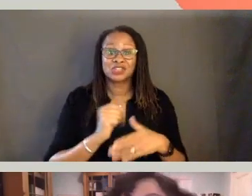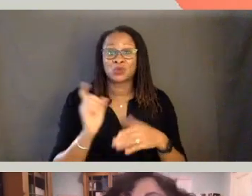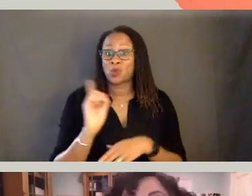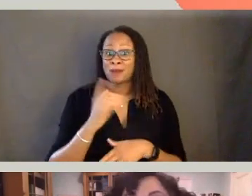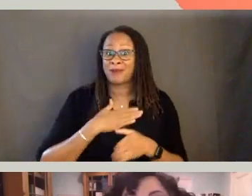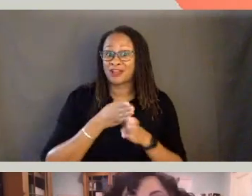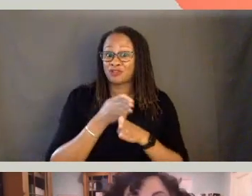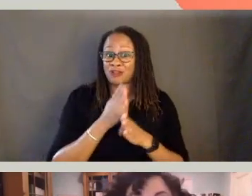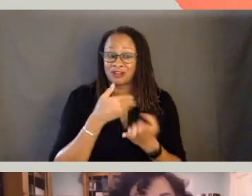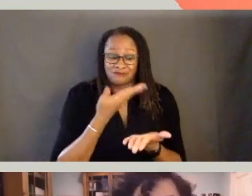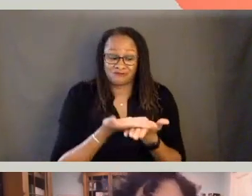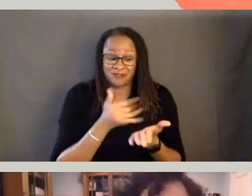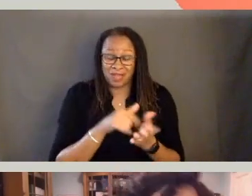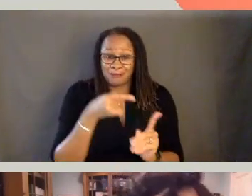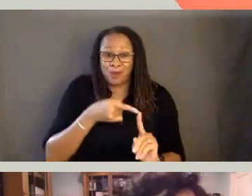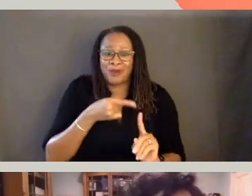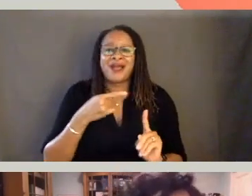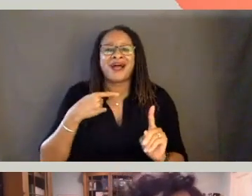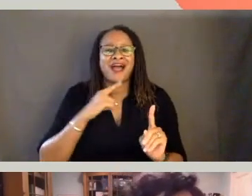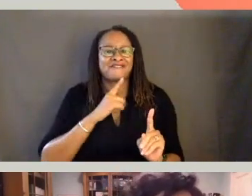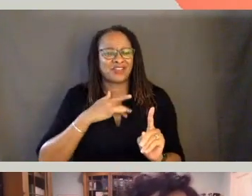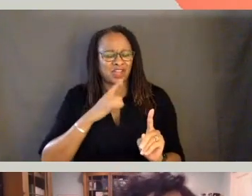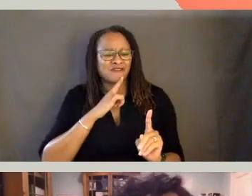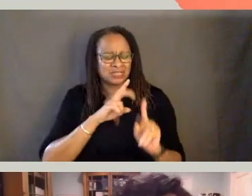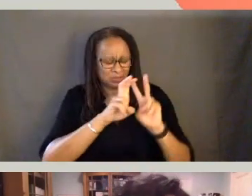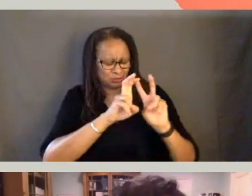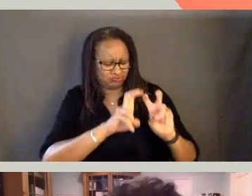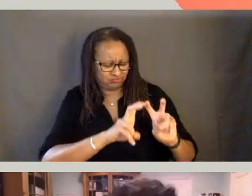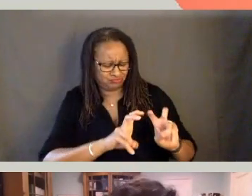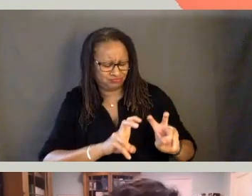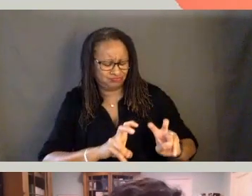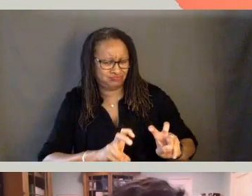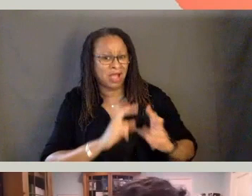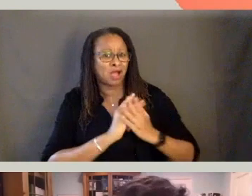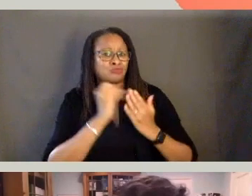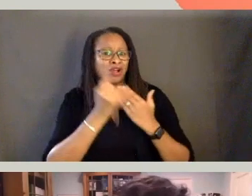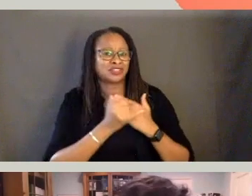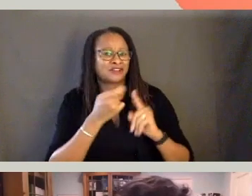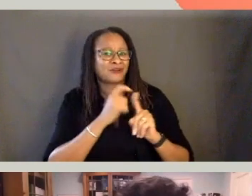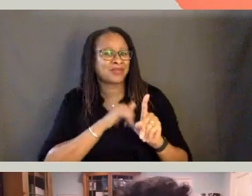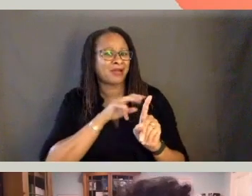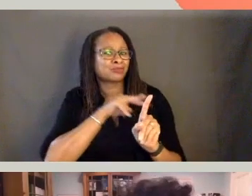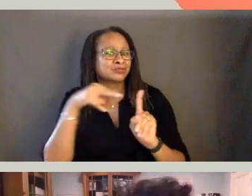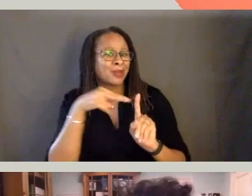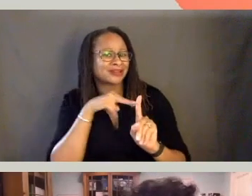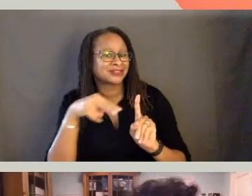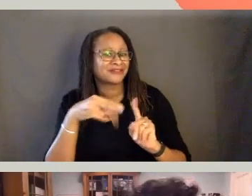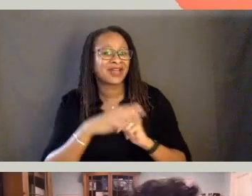I just felt like I really needed to explore a project from that standpoint and being in Chicago